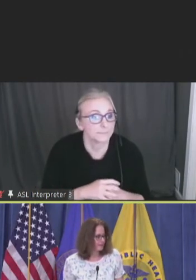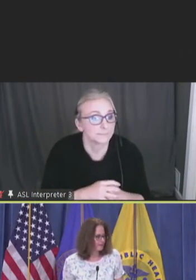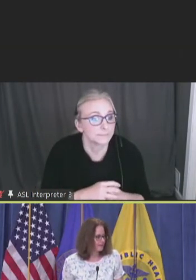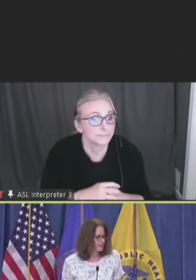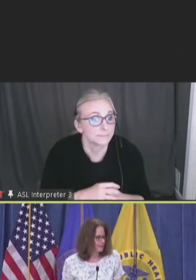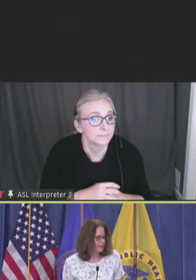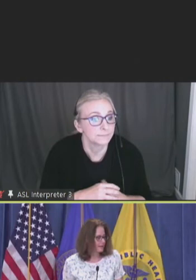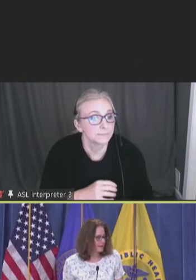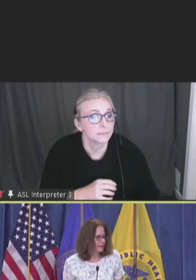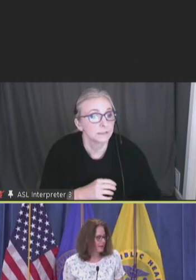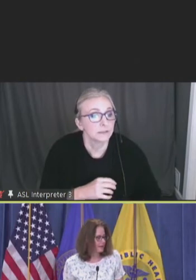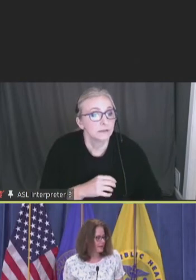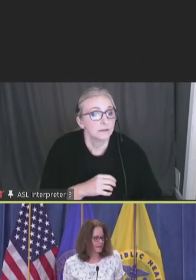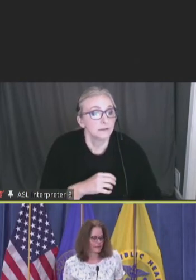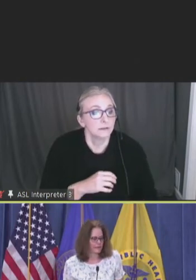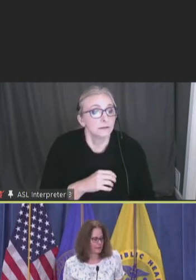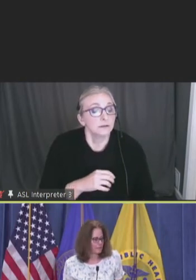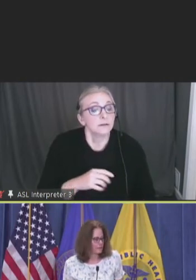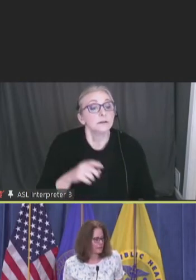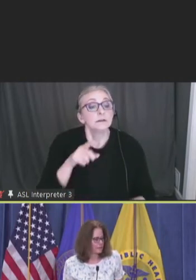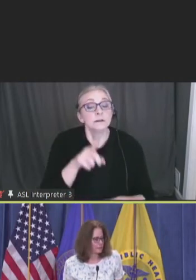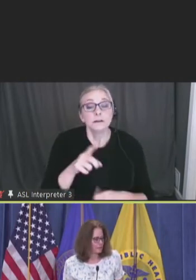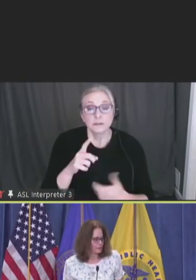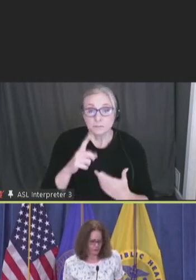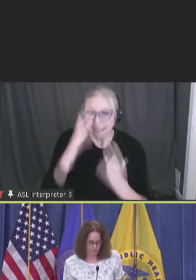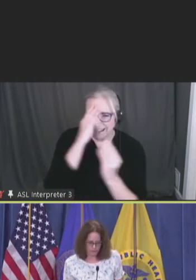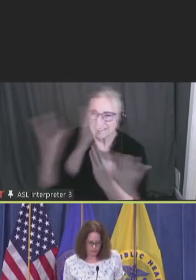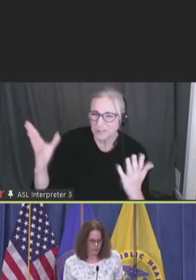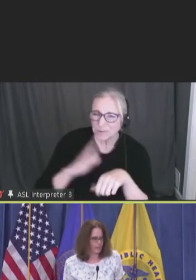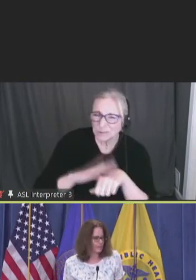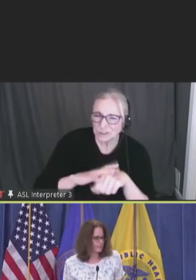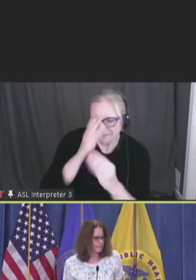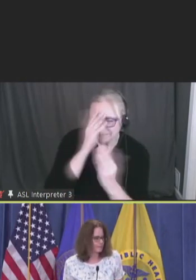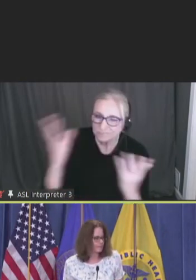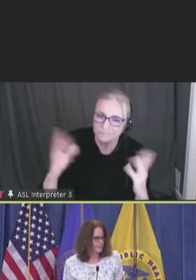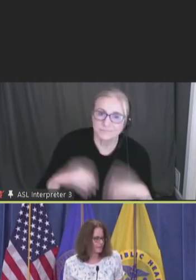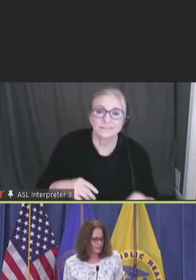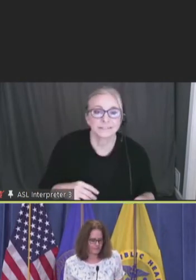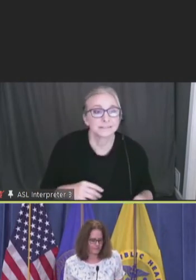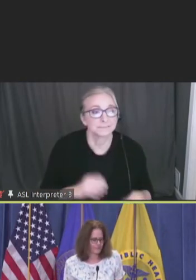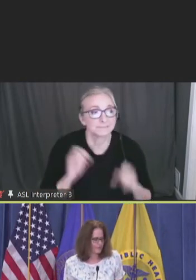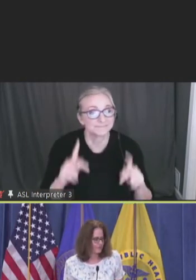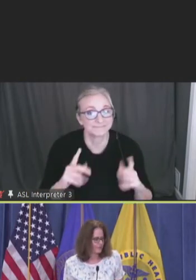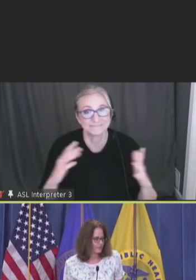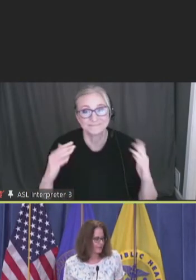And here are my disclosures. Thank you.